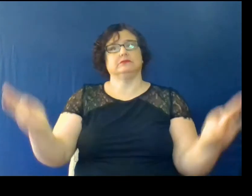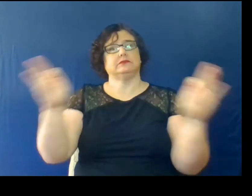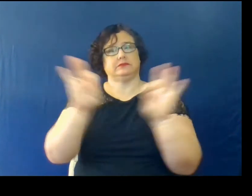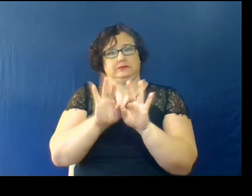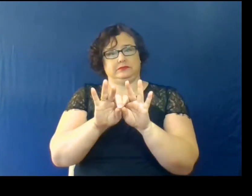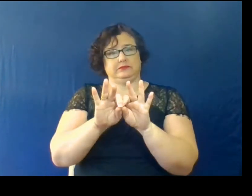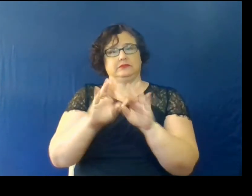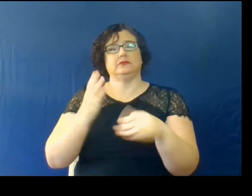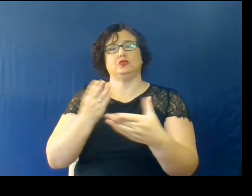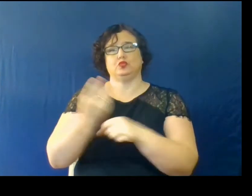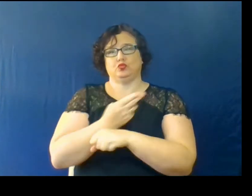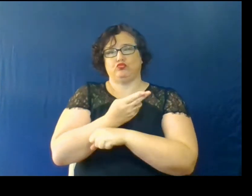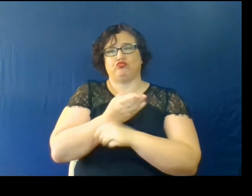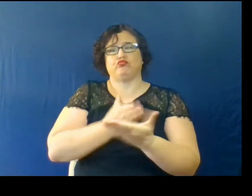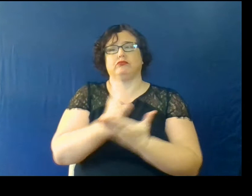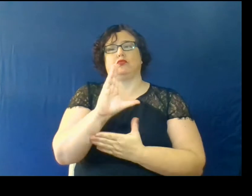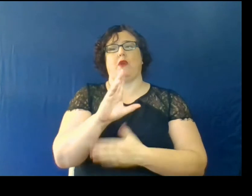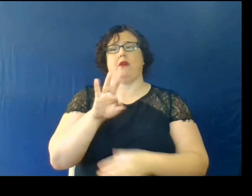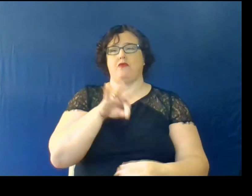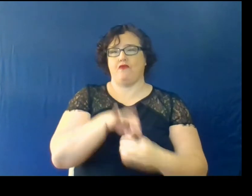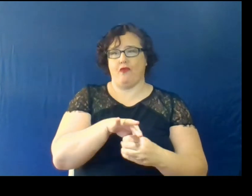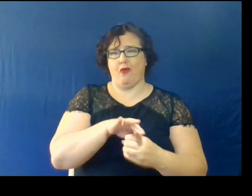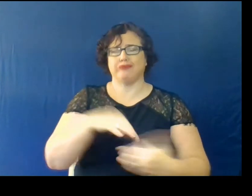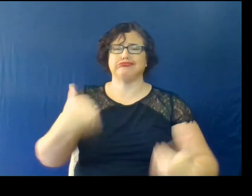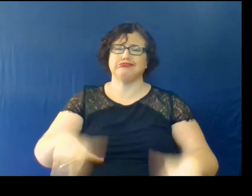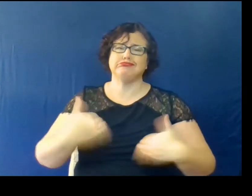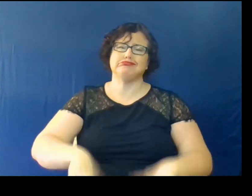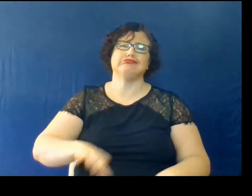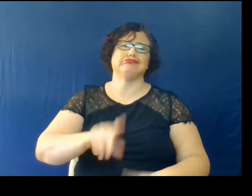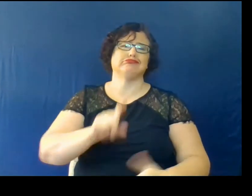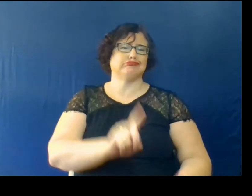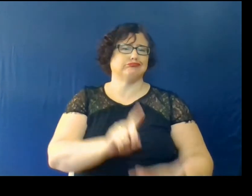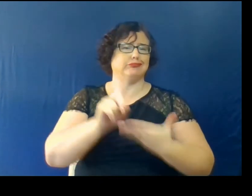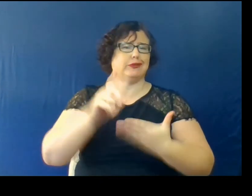our right to vote. And I feel extremely privileged that I get the opportunity to